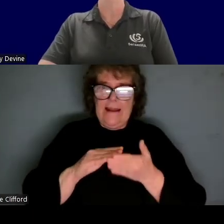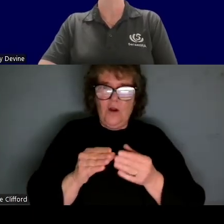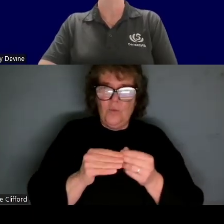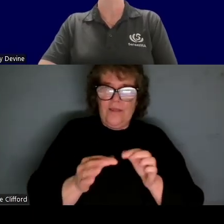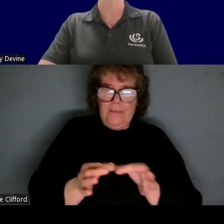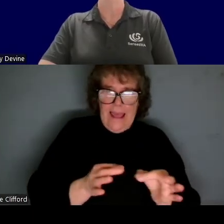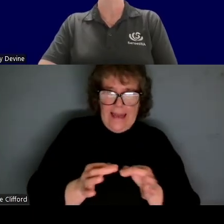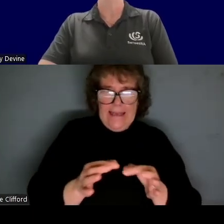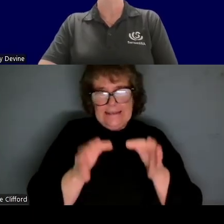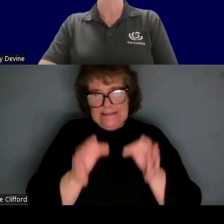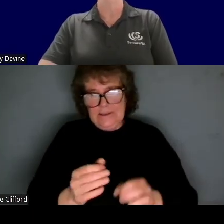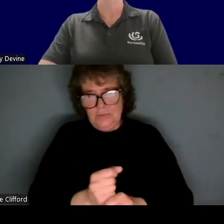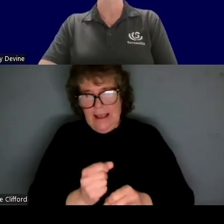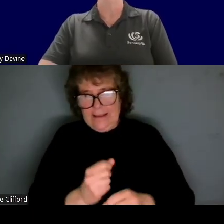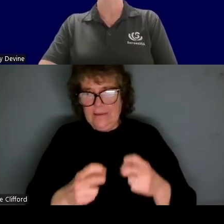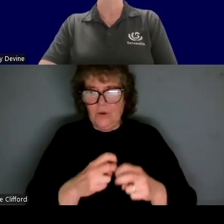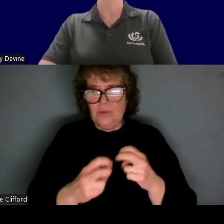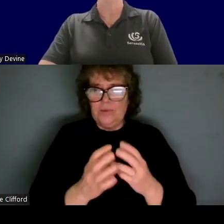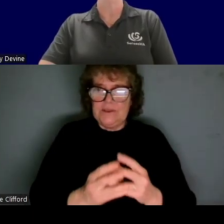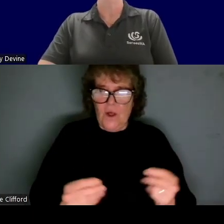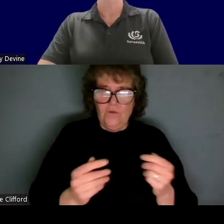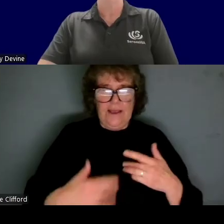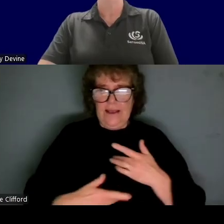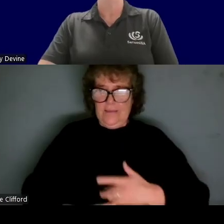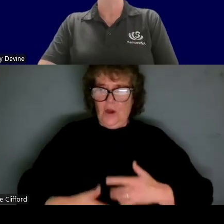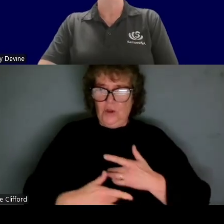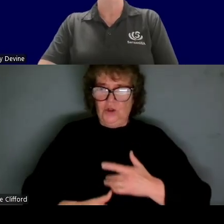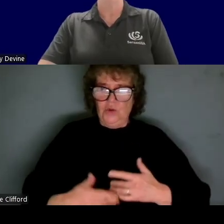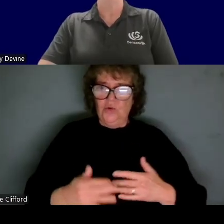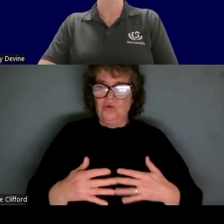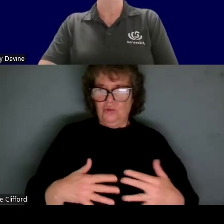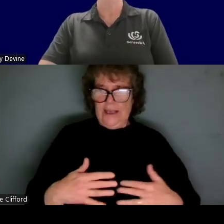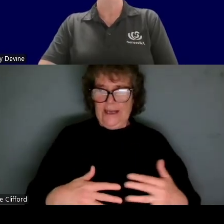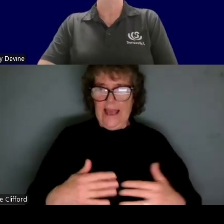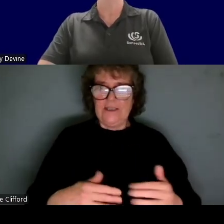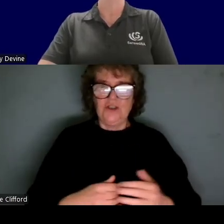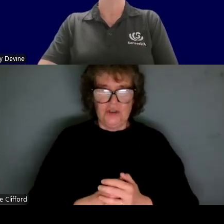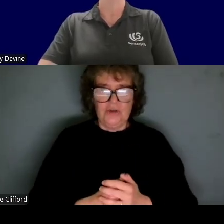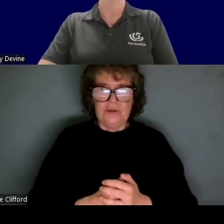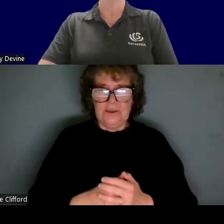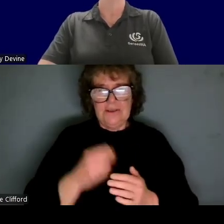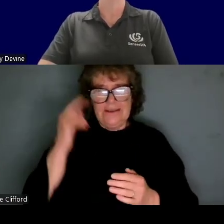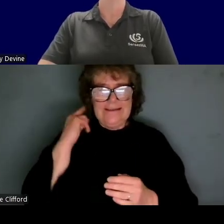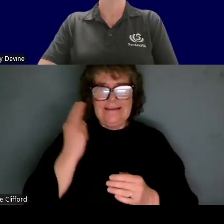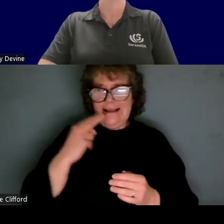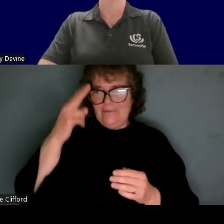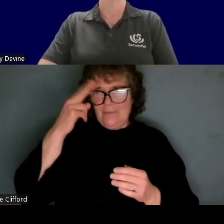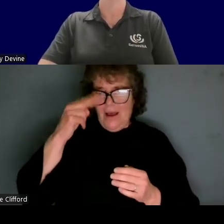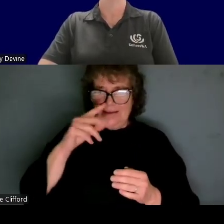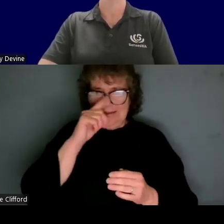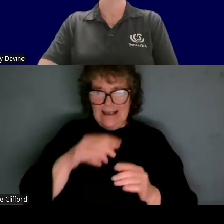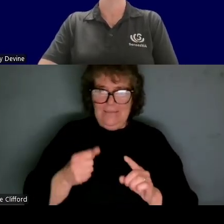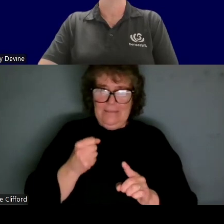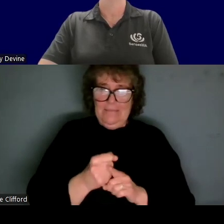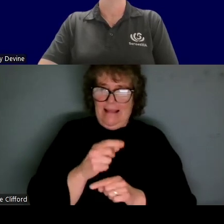problem solving and emotional regulation. These can be impacted by deafblindness and stress.